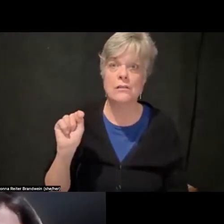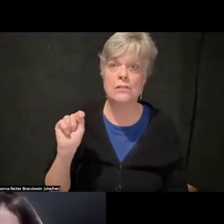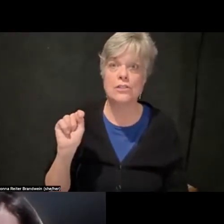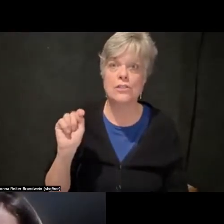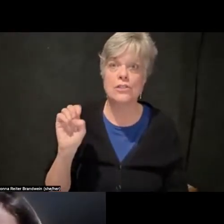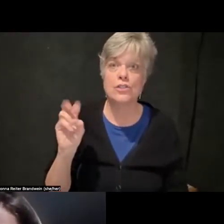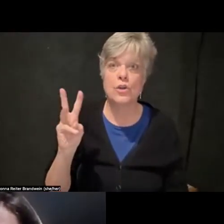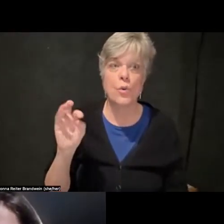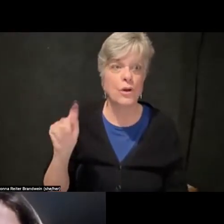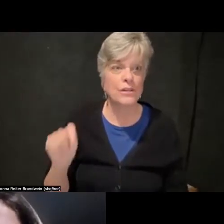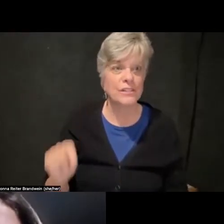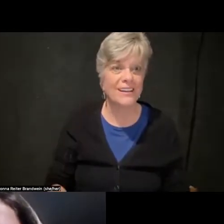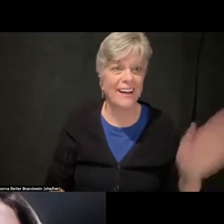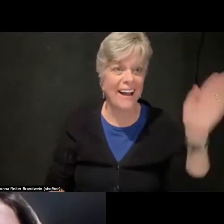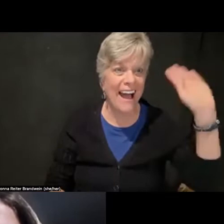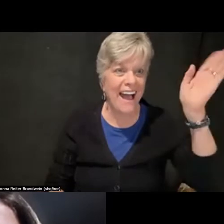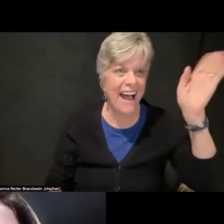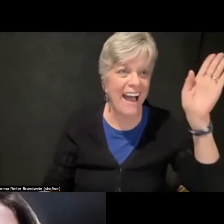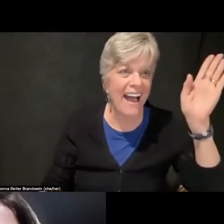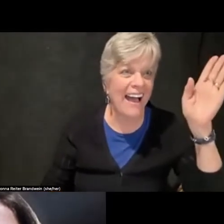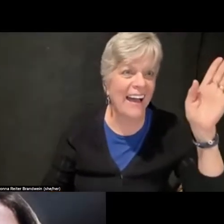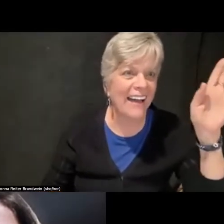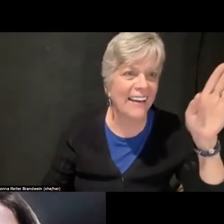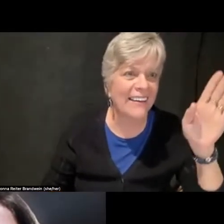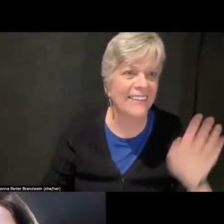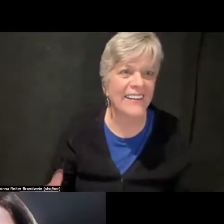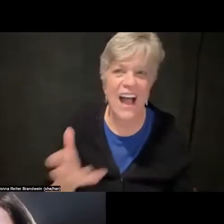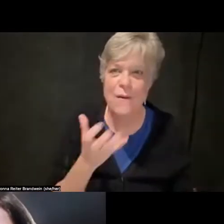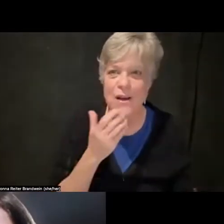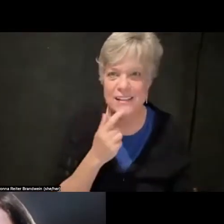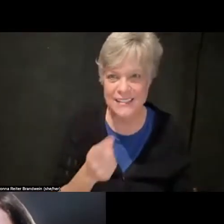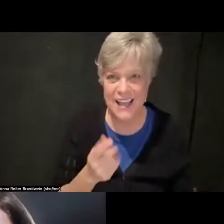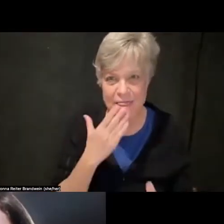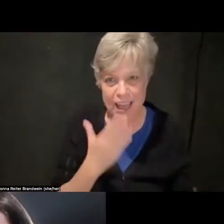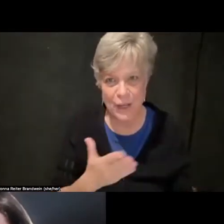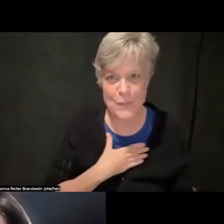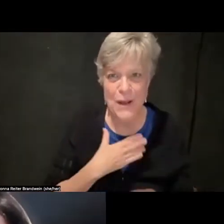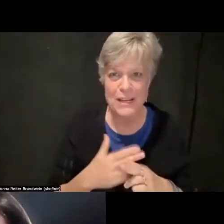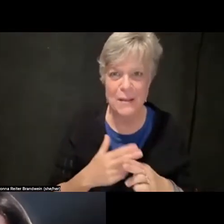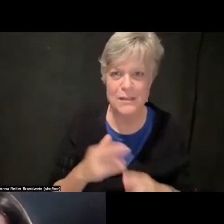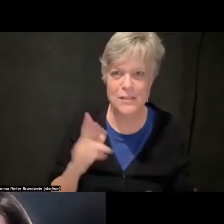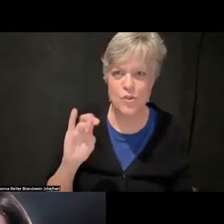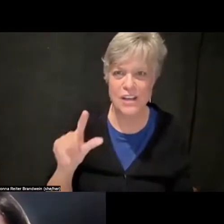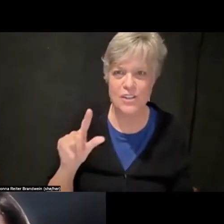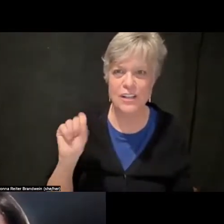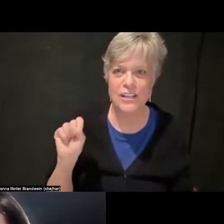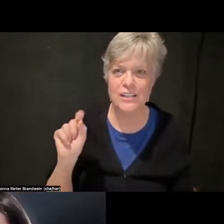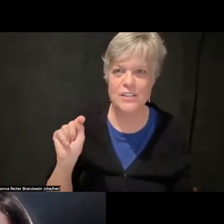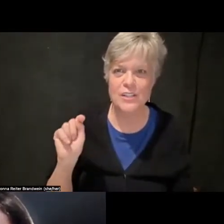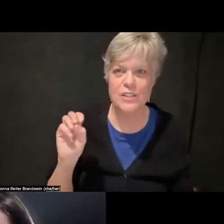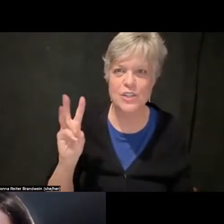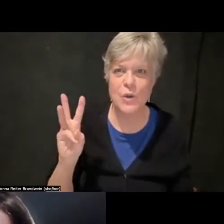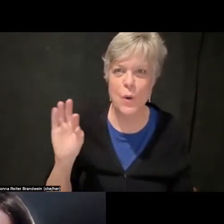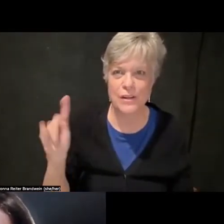[Rachel] Hi everybody, I just wanna say thank you. My name's Rachel. Just wanna say thank you so much